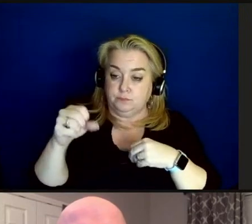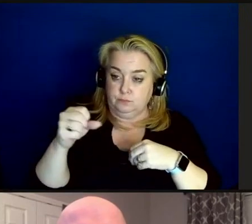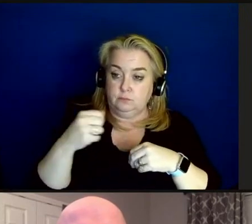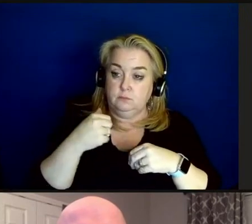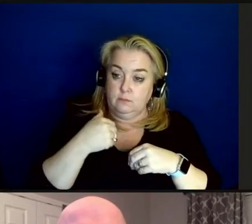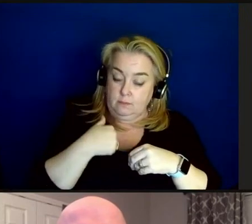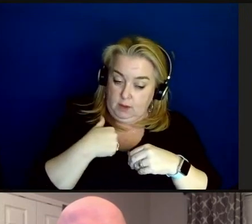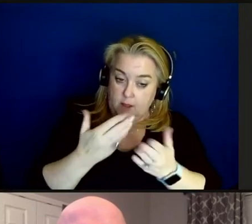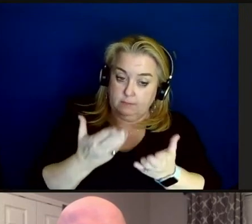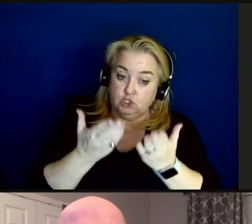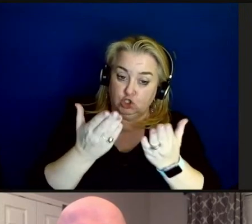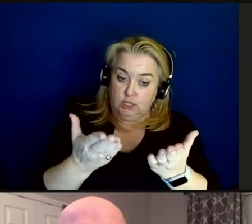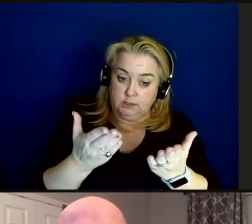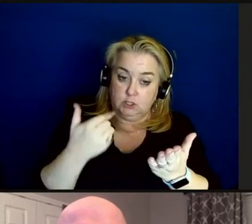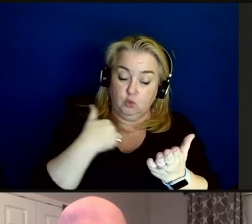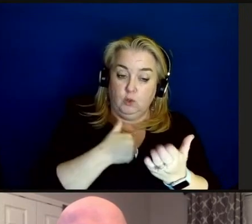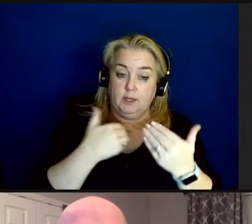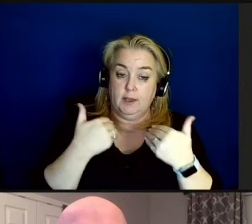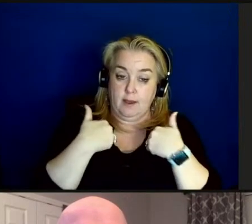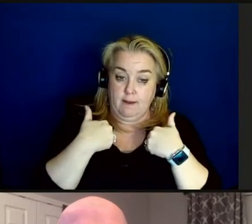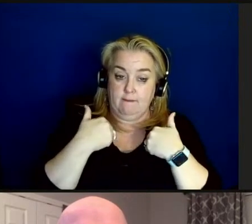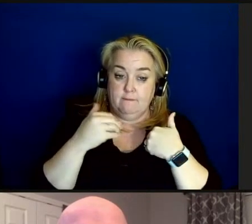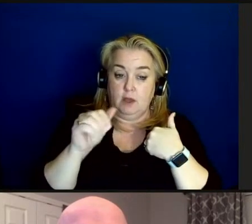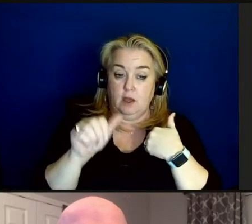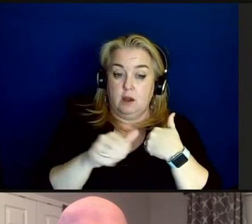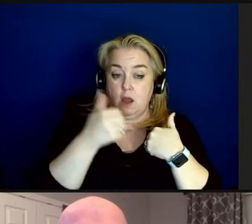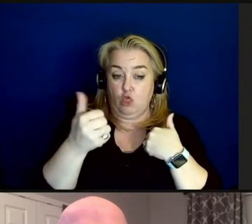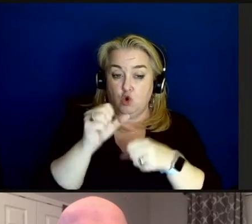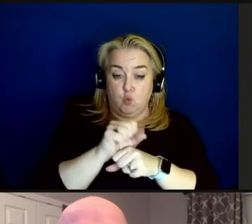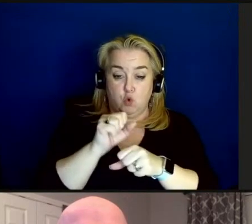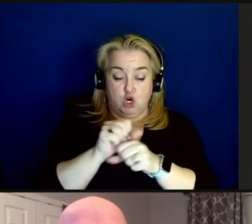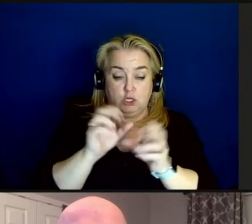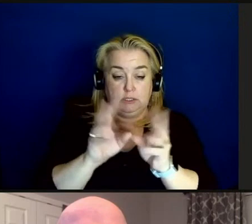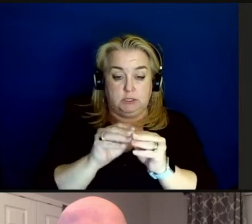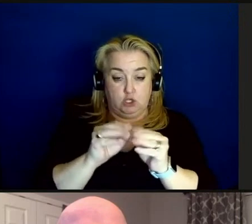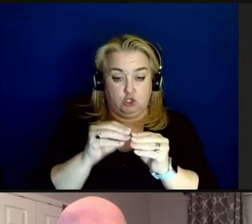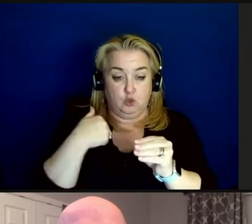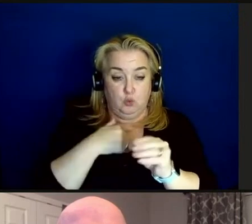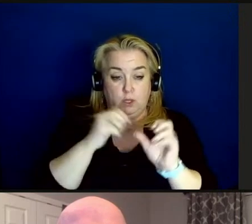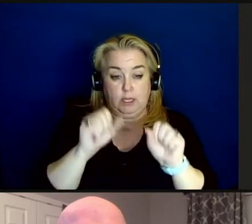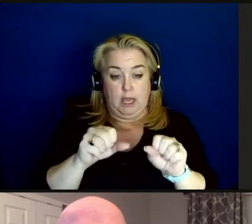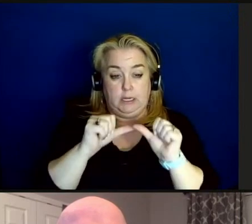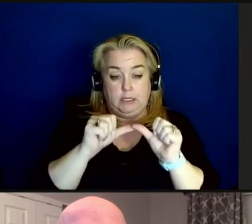FOR US TO GET THEIR INPUT ON THIS REALLY IMPORTANT